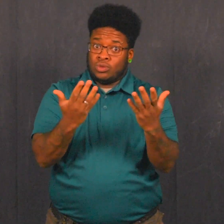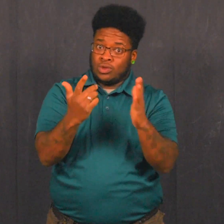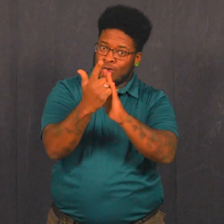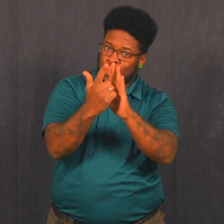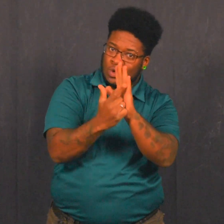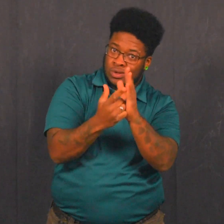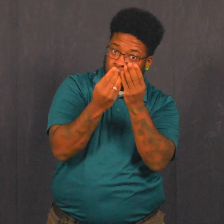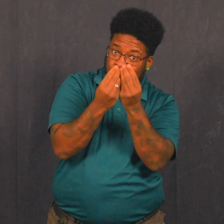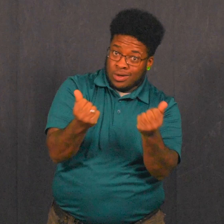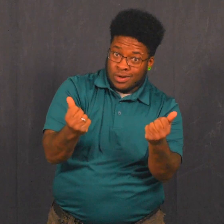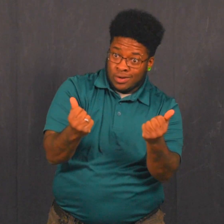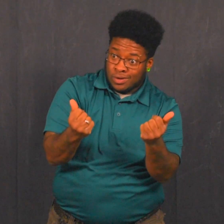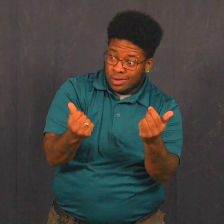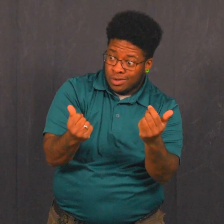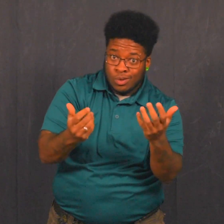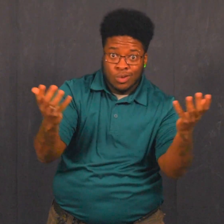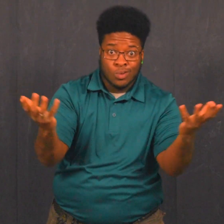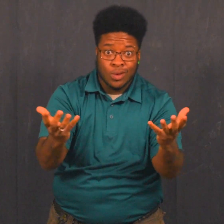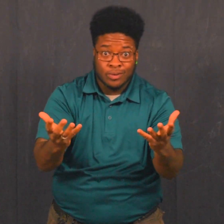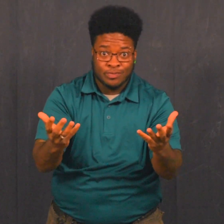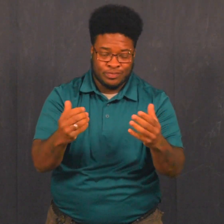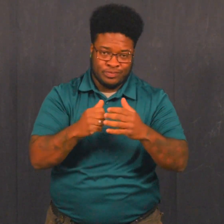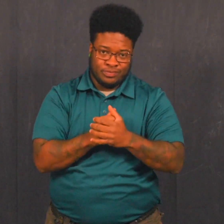Our new statute solves these problems by: